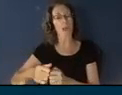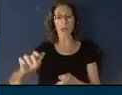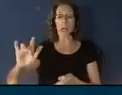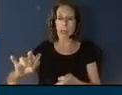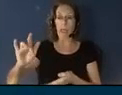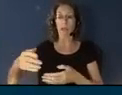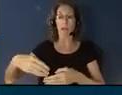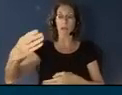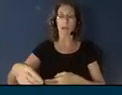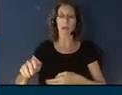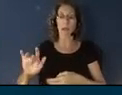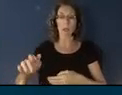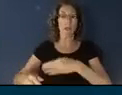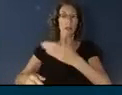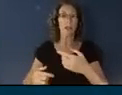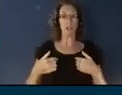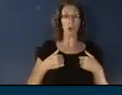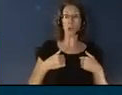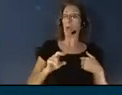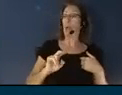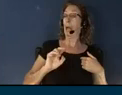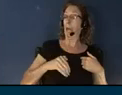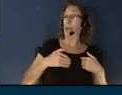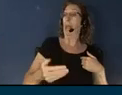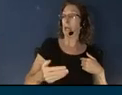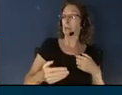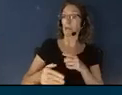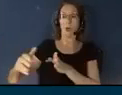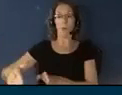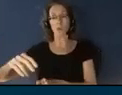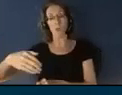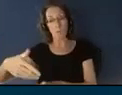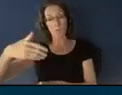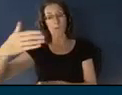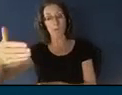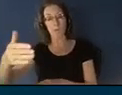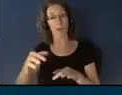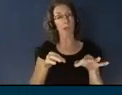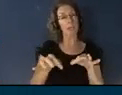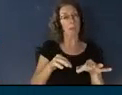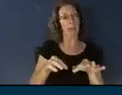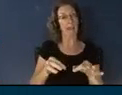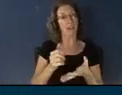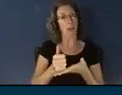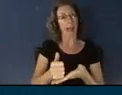So you just say "next slide please" and you would describe what the slide is and then add any extra